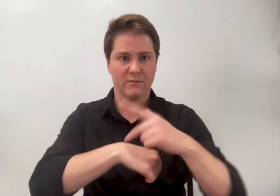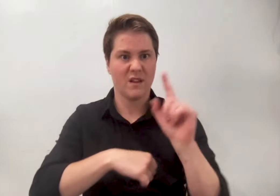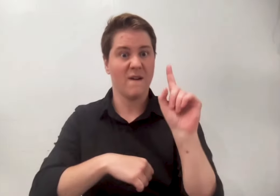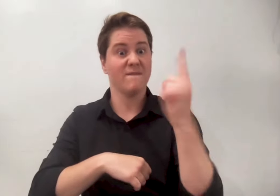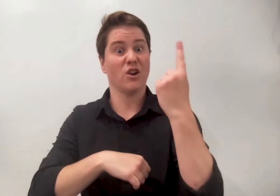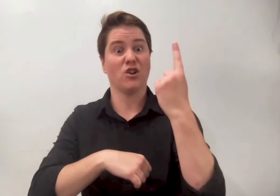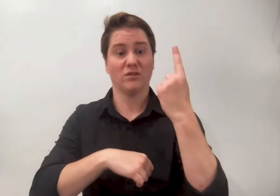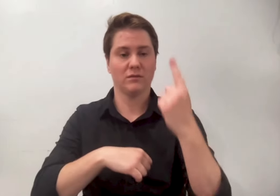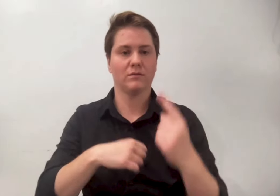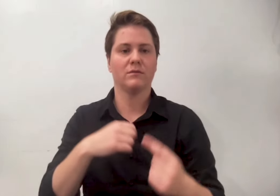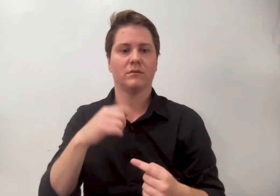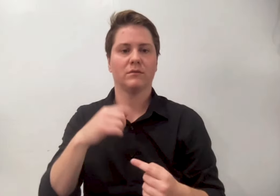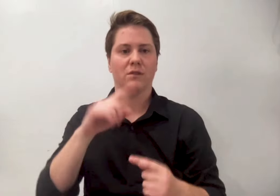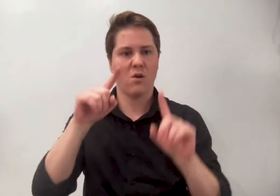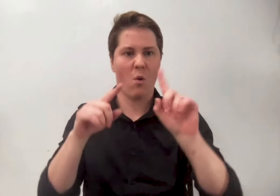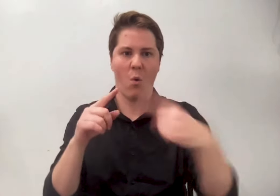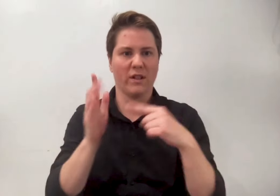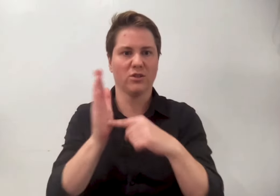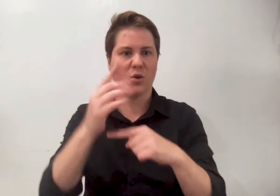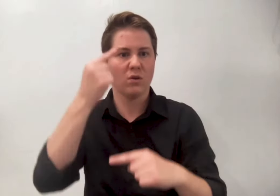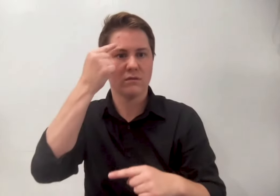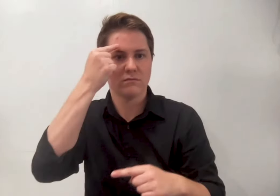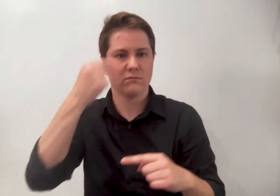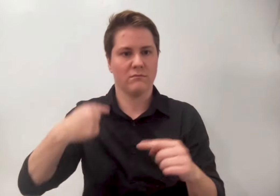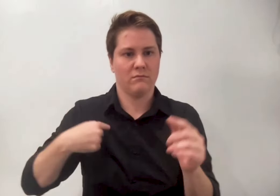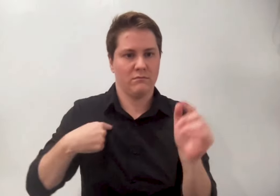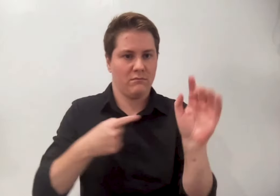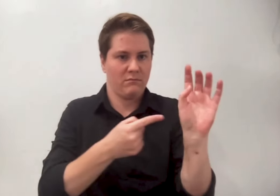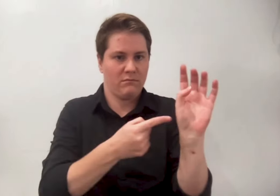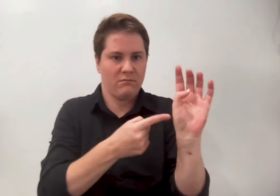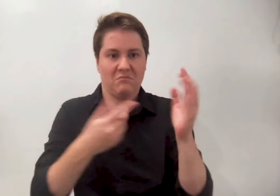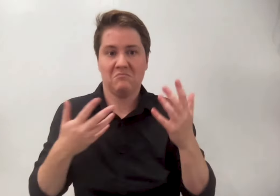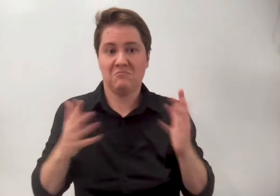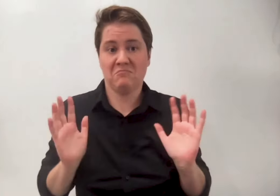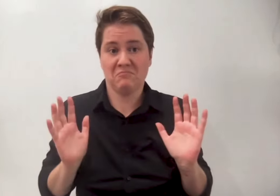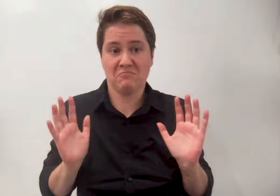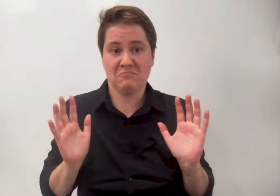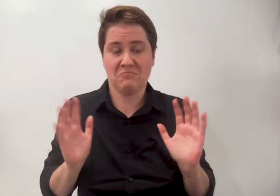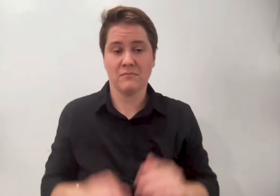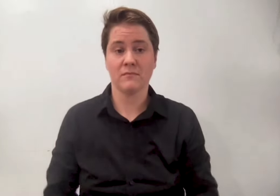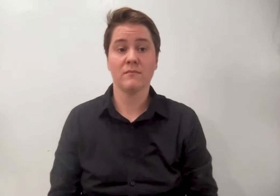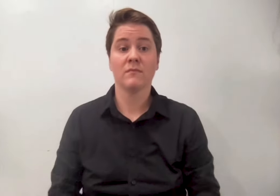The first time was in three spots on my forehead, chest, and hand.